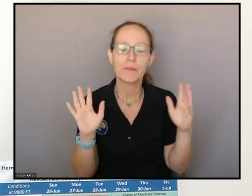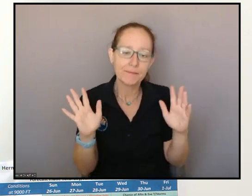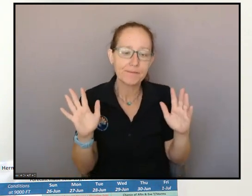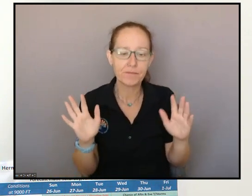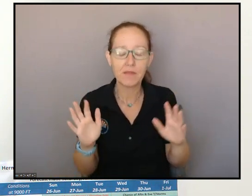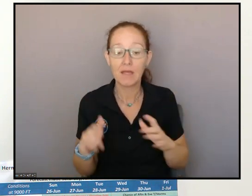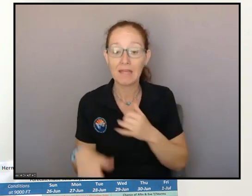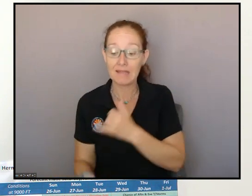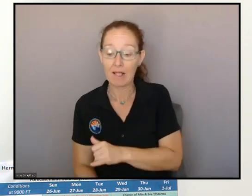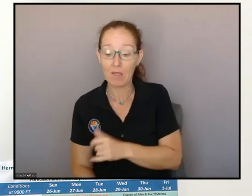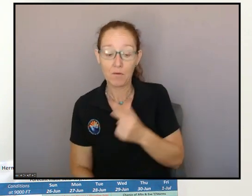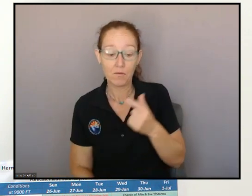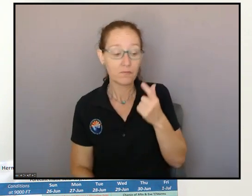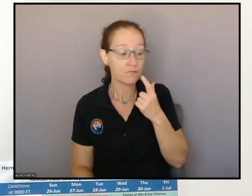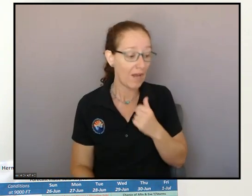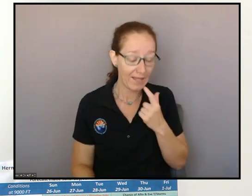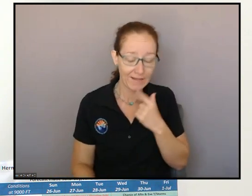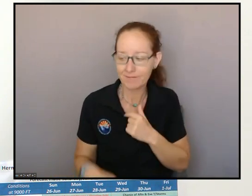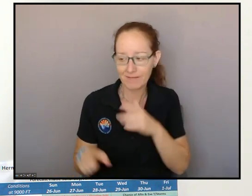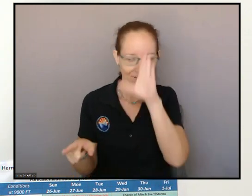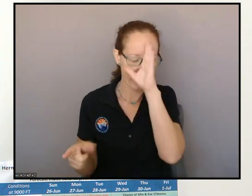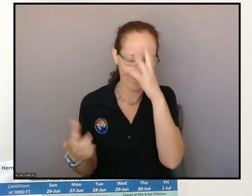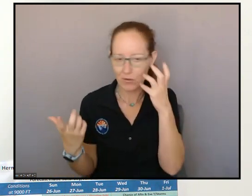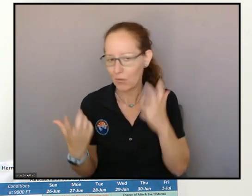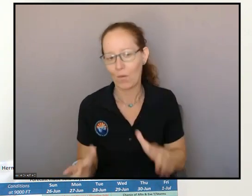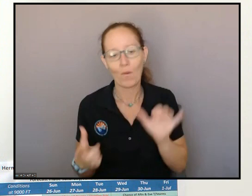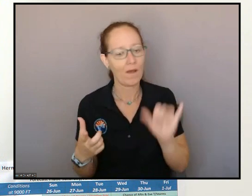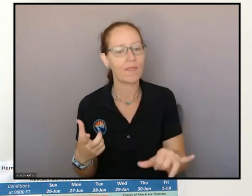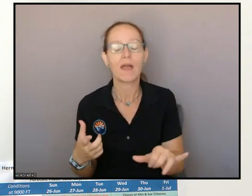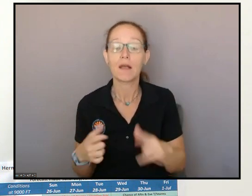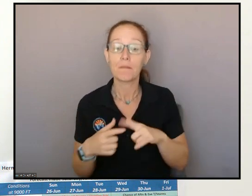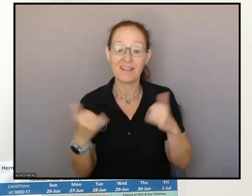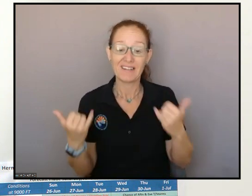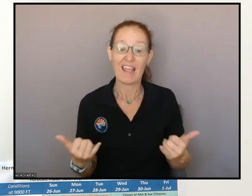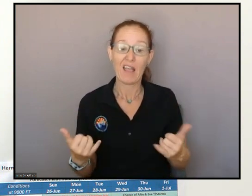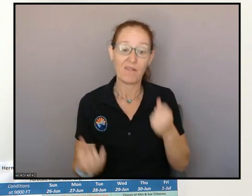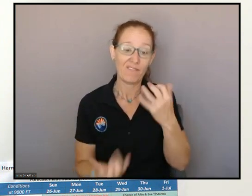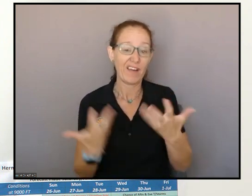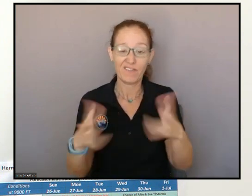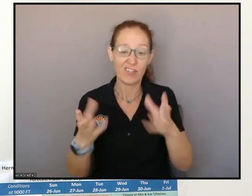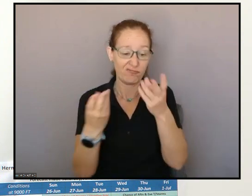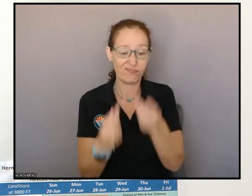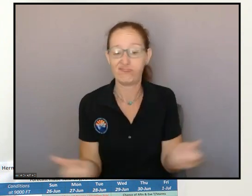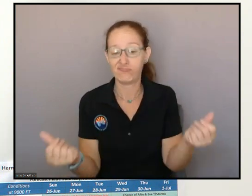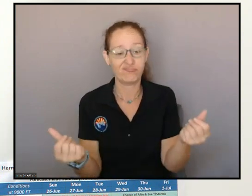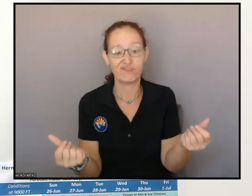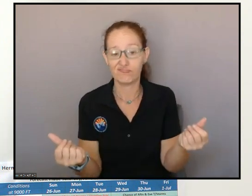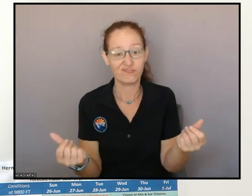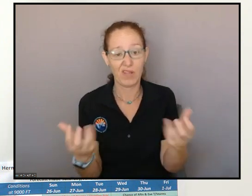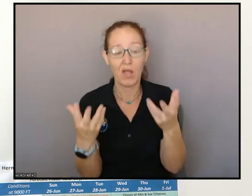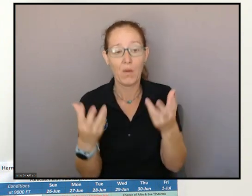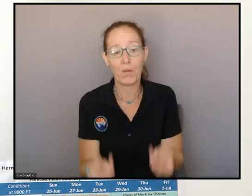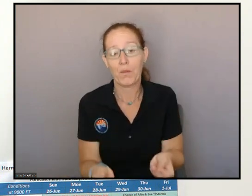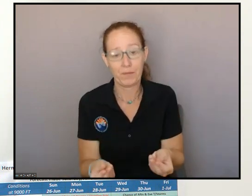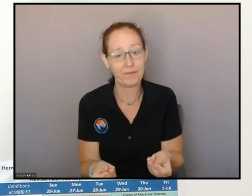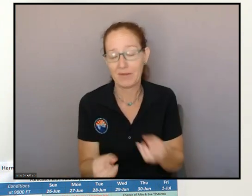want to see that. But with this fire since it's pretty much no heat on this fire and we've had so much rain and high humidity,